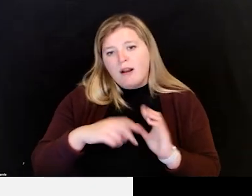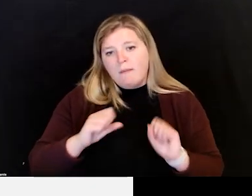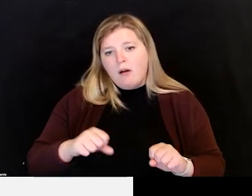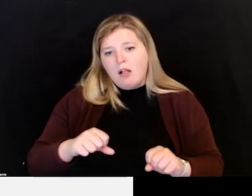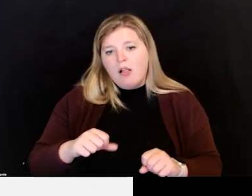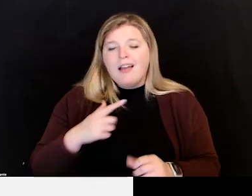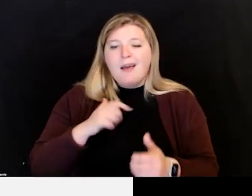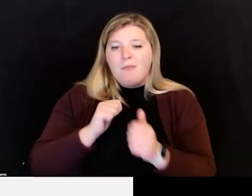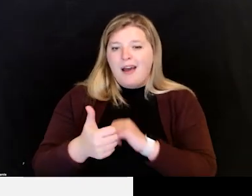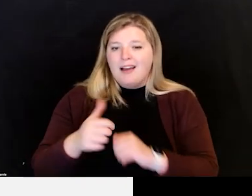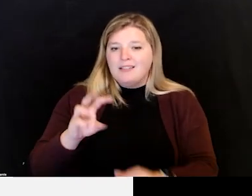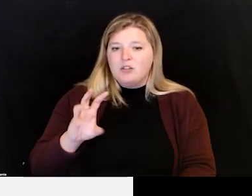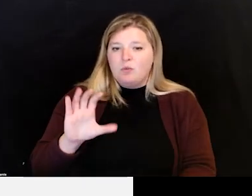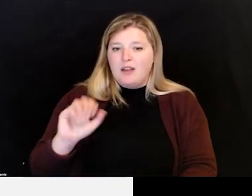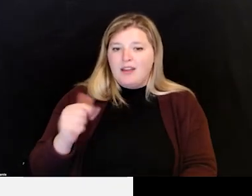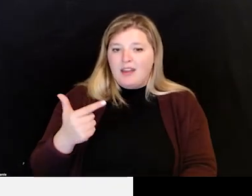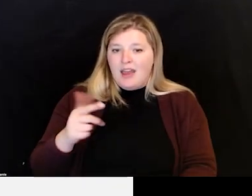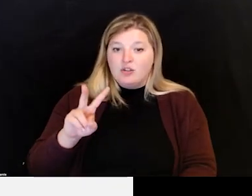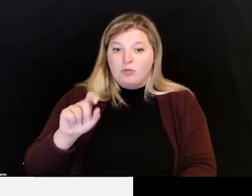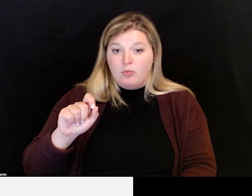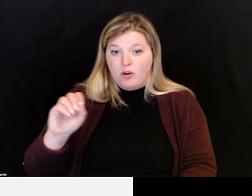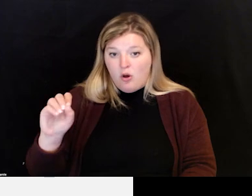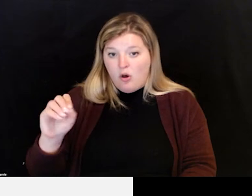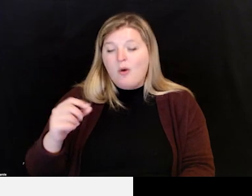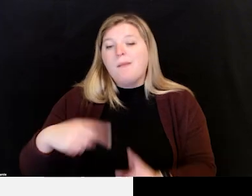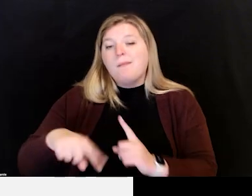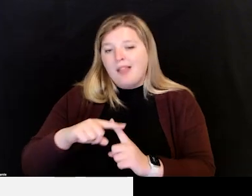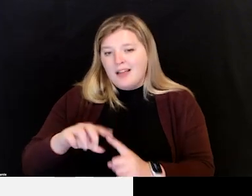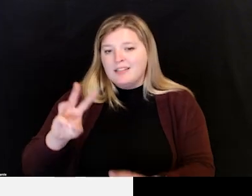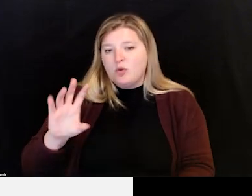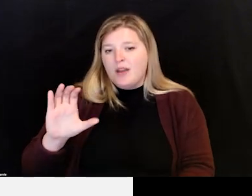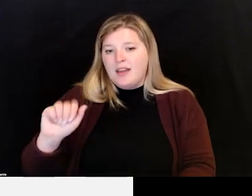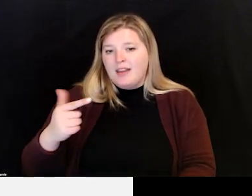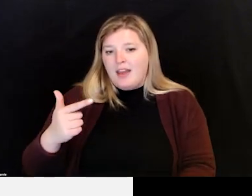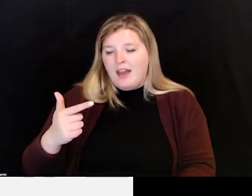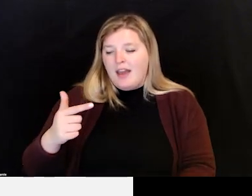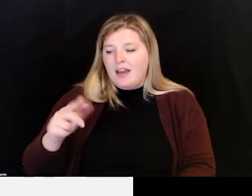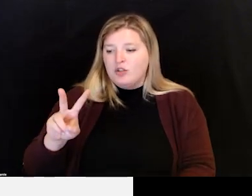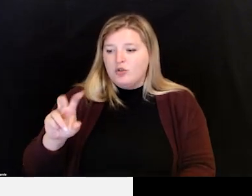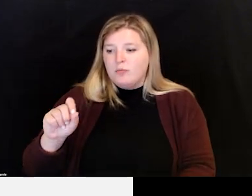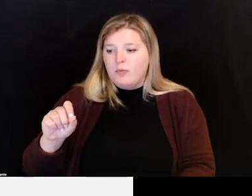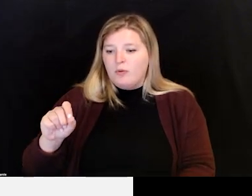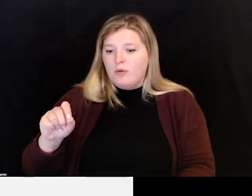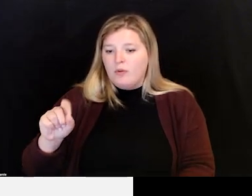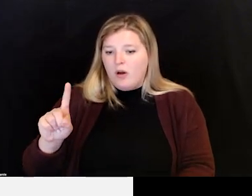not just WCAG 2.0, but WCAG 2.1 level AA and level AAA.